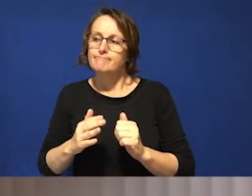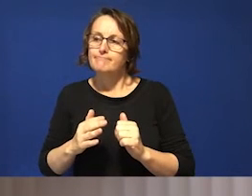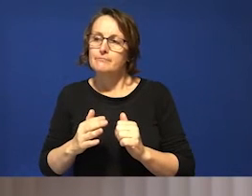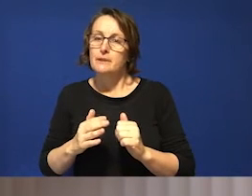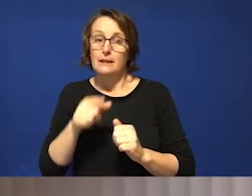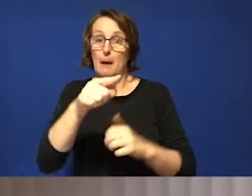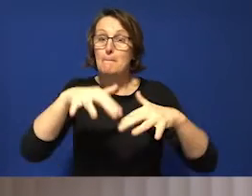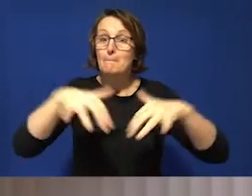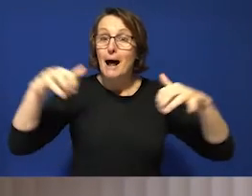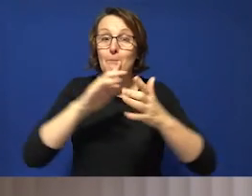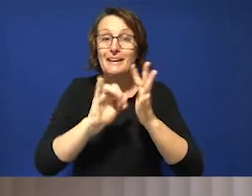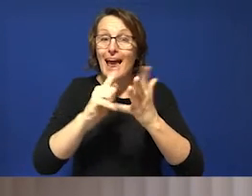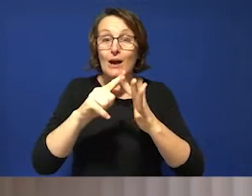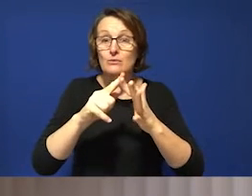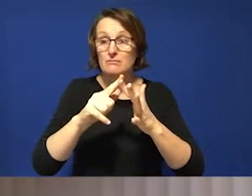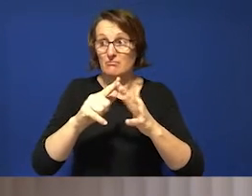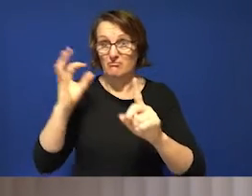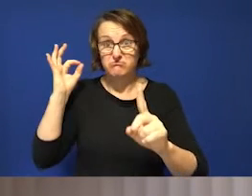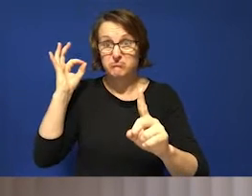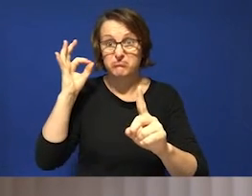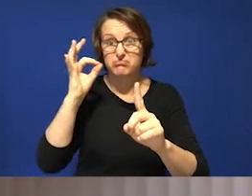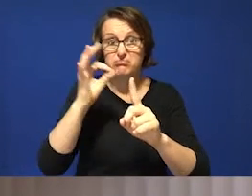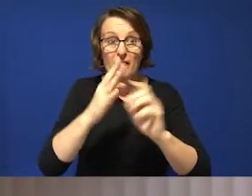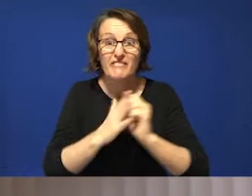has not been done for decades.